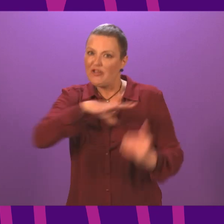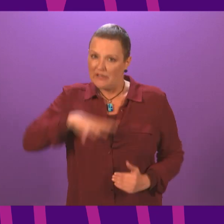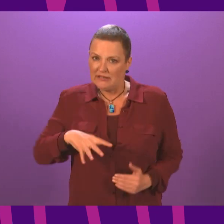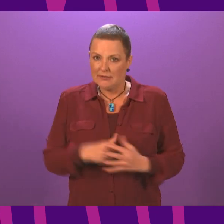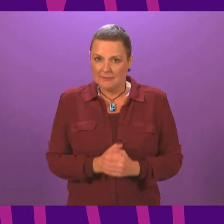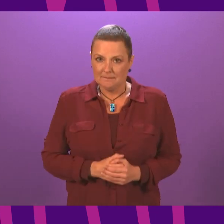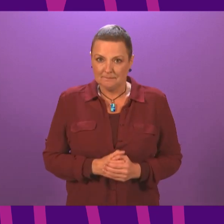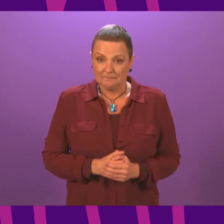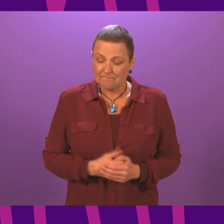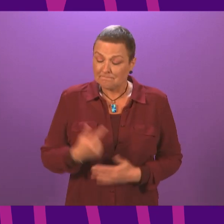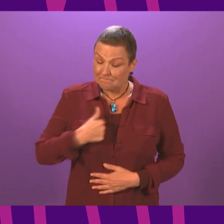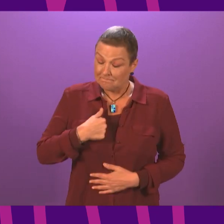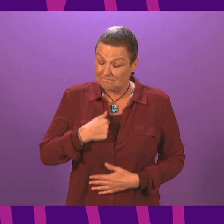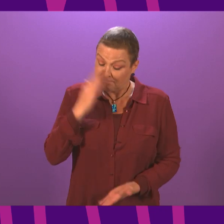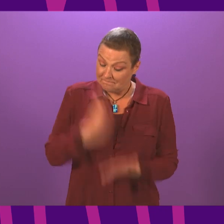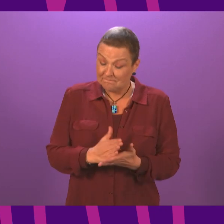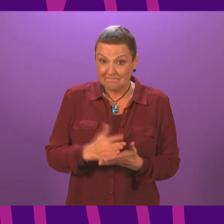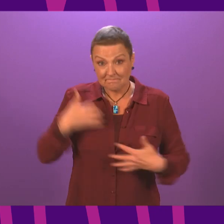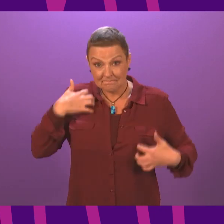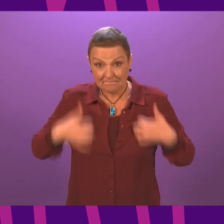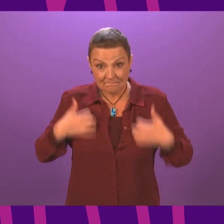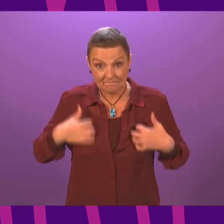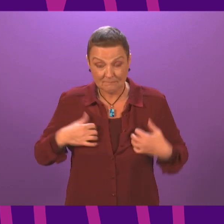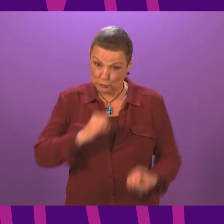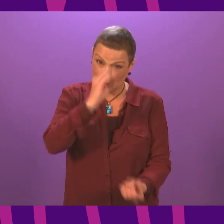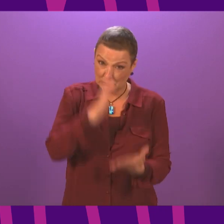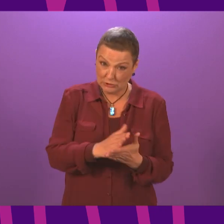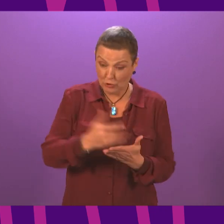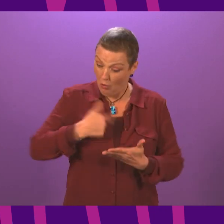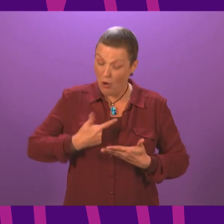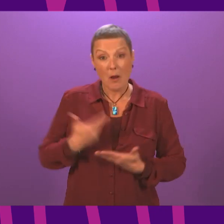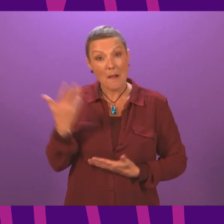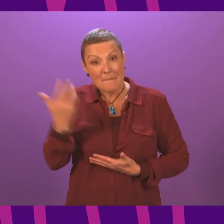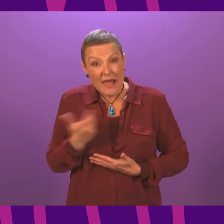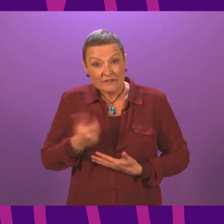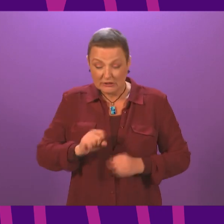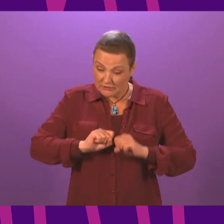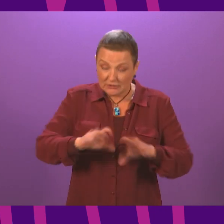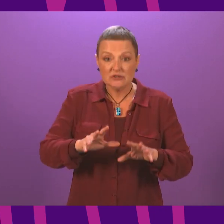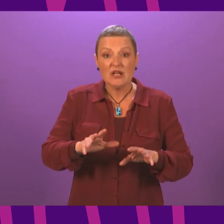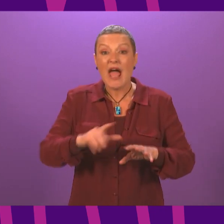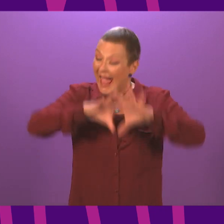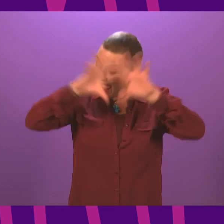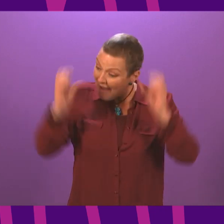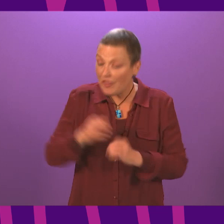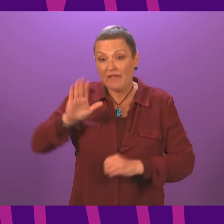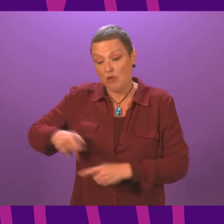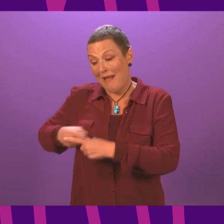It remains my ambition to launch all our benefits and complete the work of case transfer by 2025,